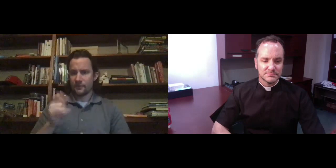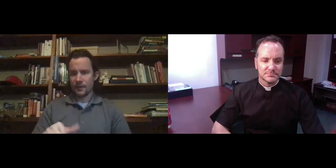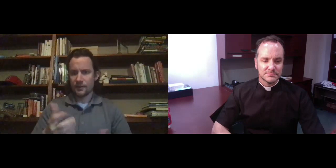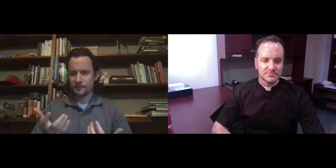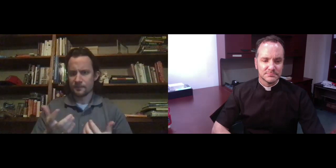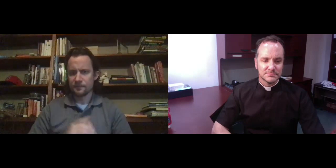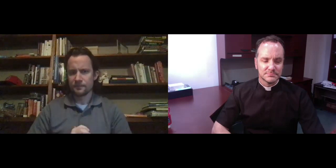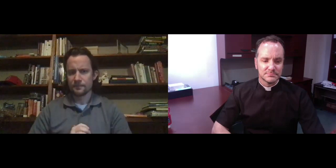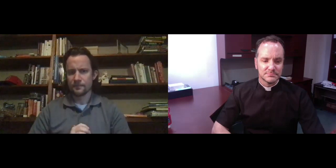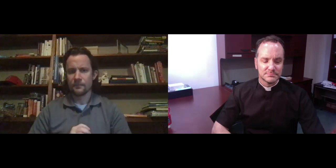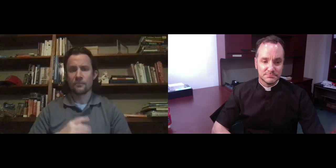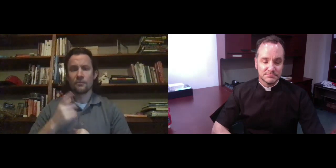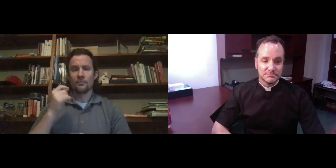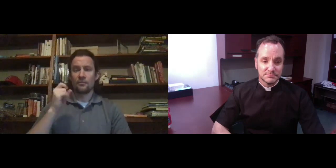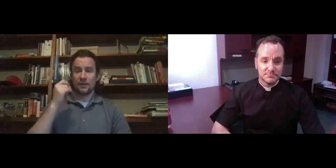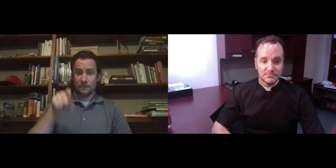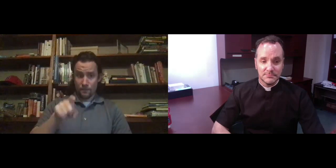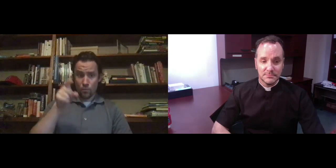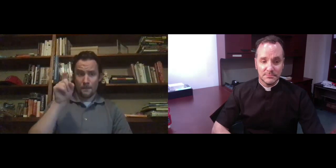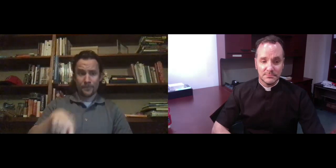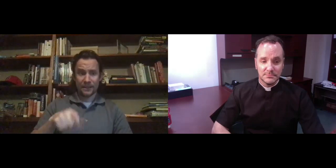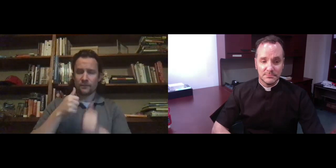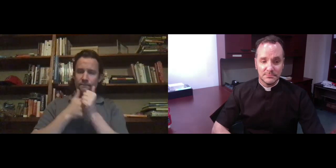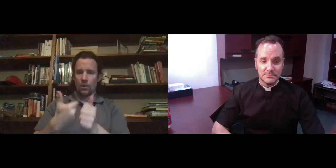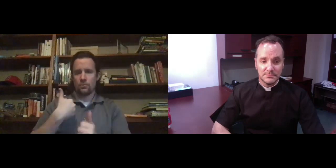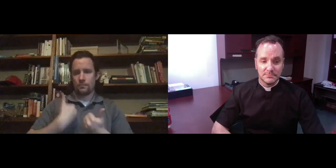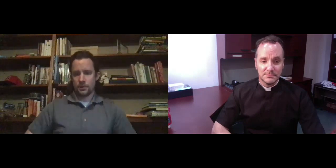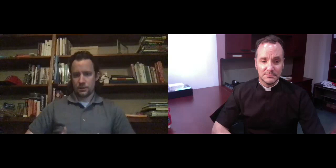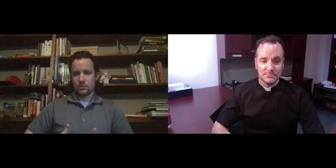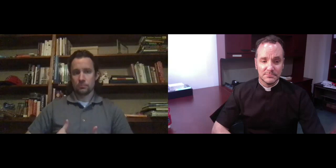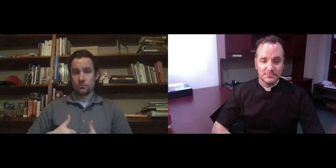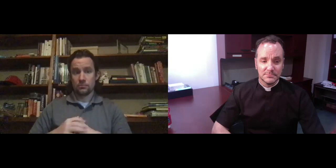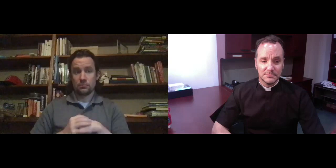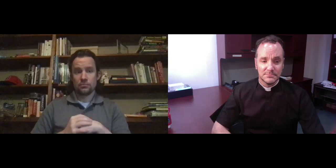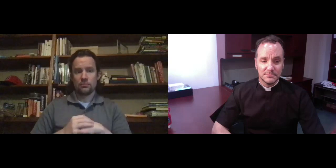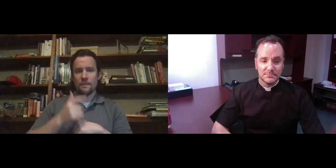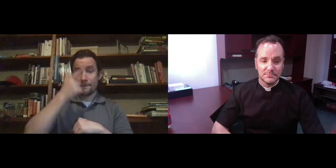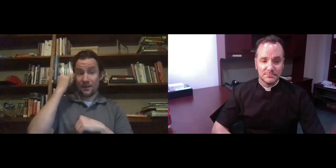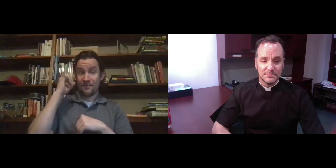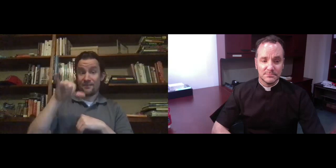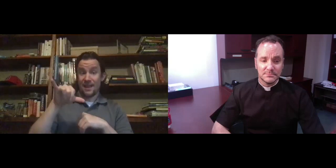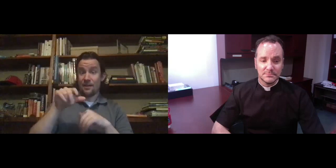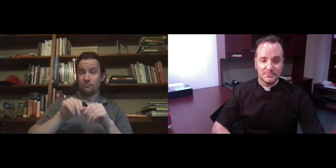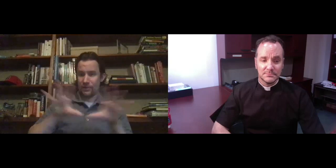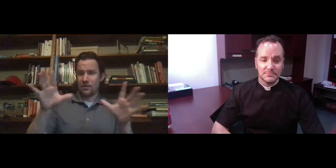What concern is it of yours? You follow me."